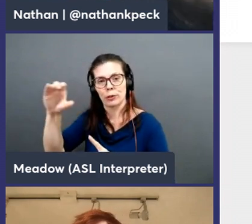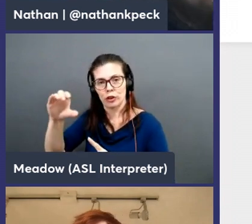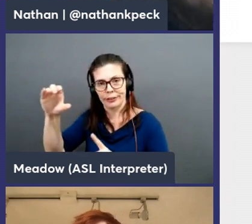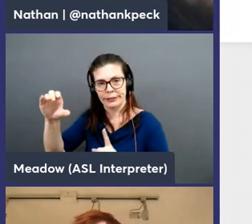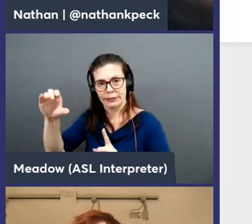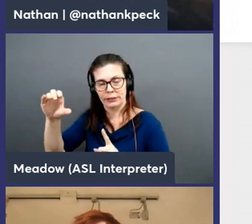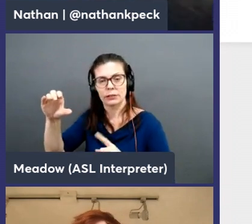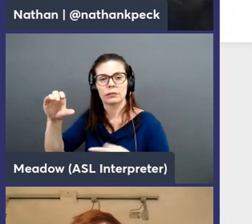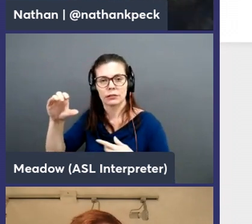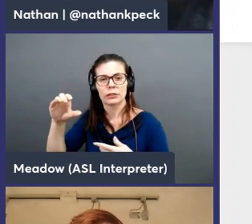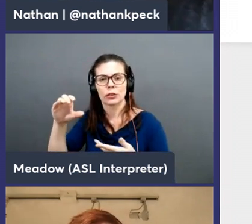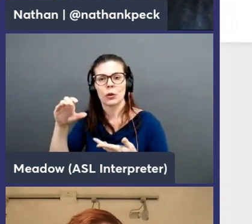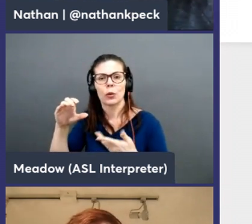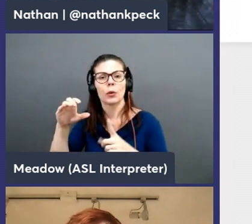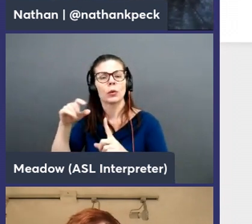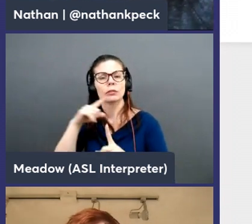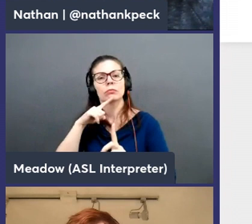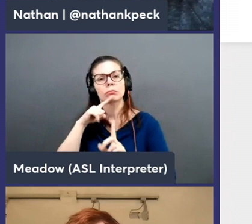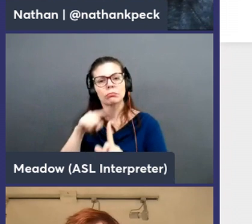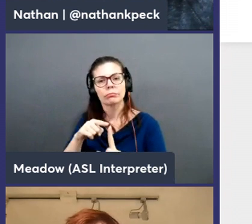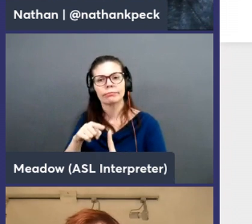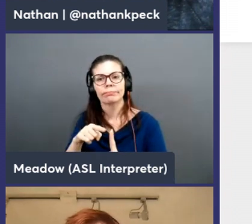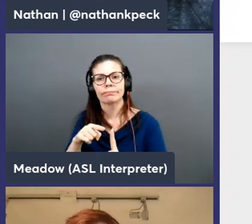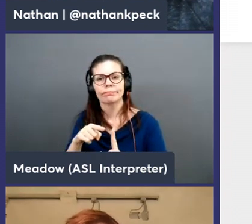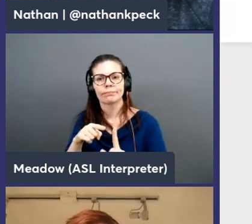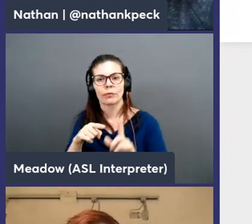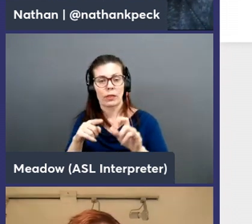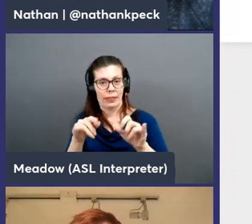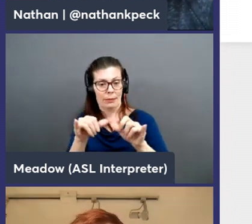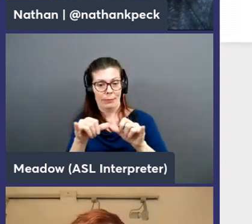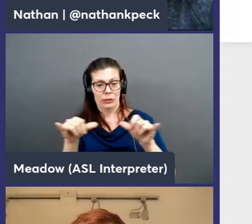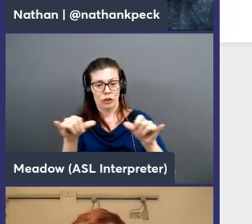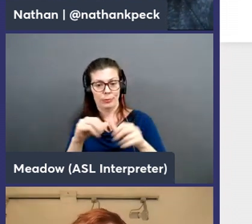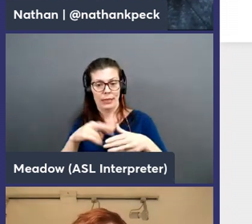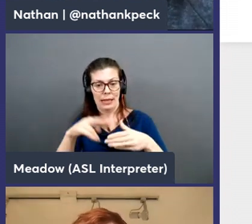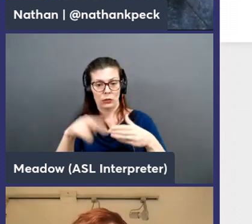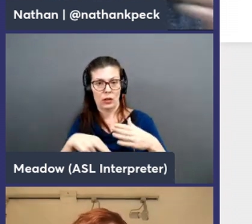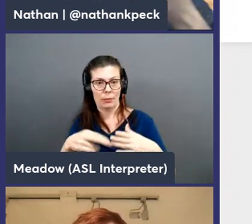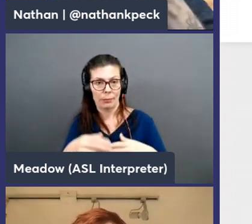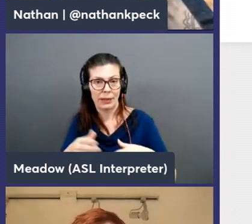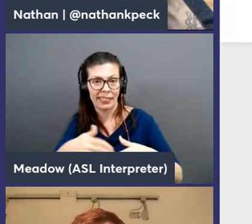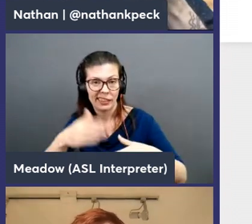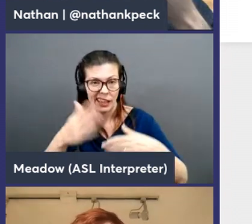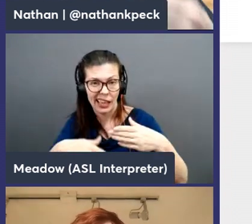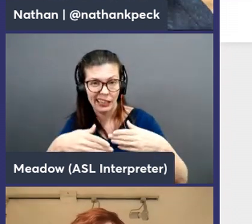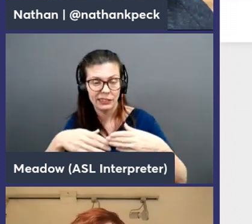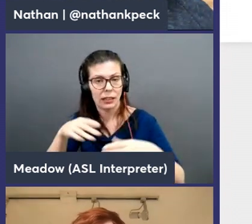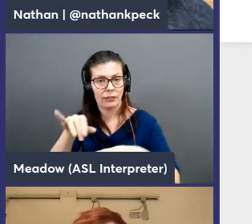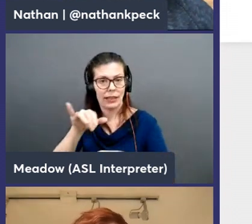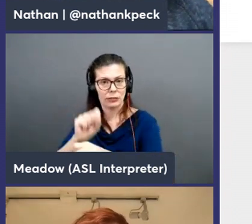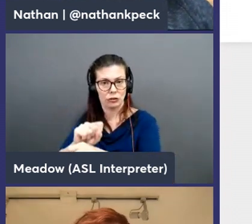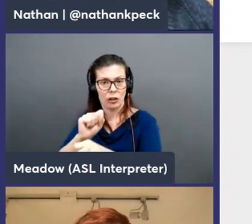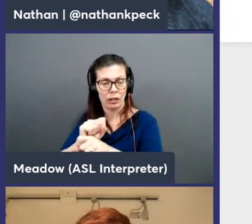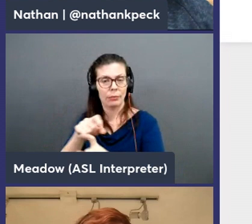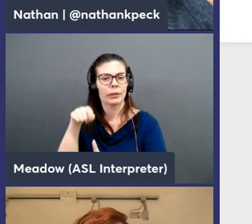so that the ultimate measurement outcomes at the end of the job are more accurate.